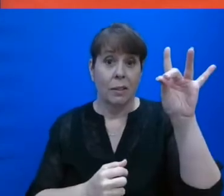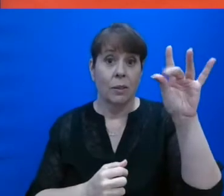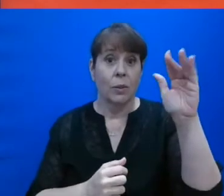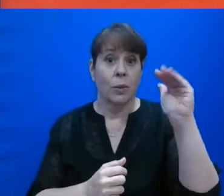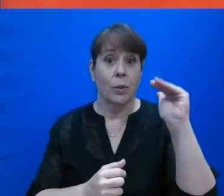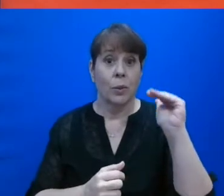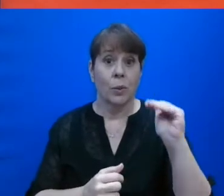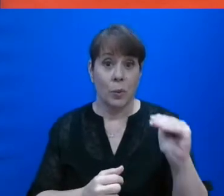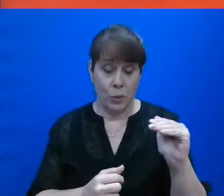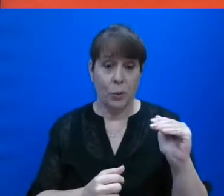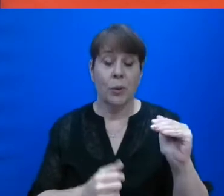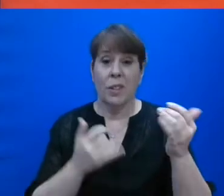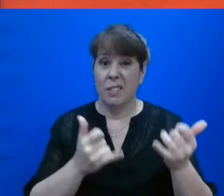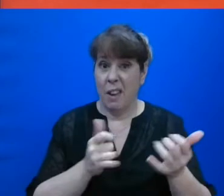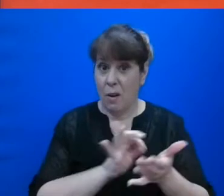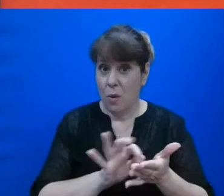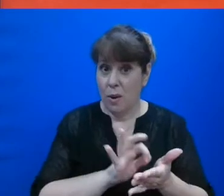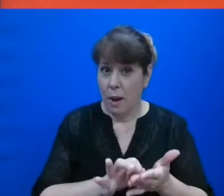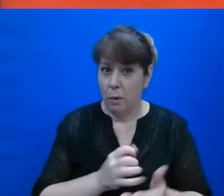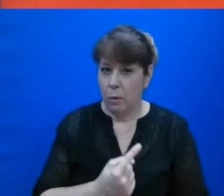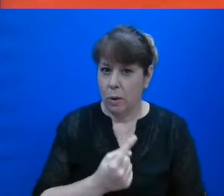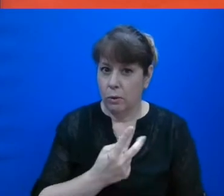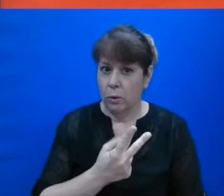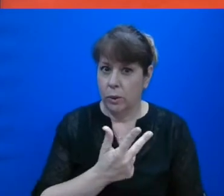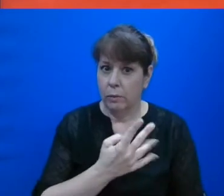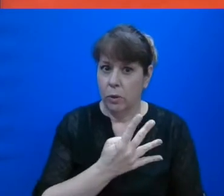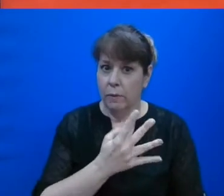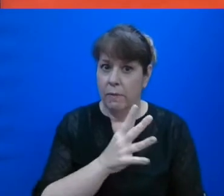WE HAVE ONE, TWO, THREE, FOUR, FIVE, SIX